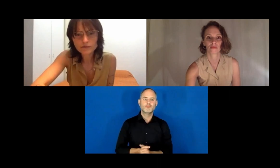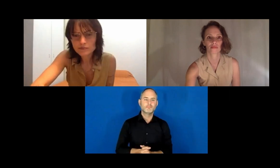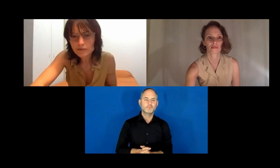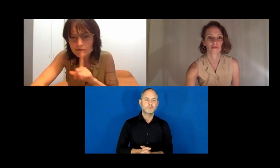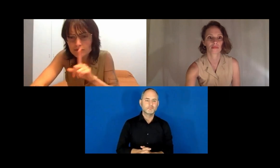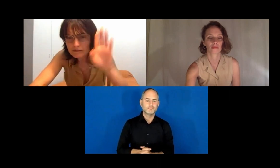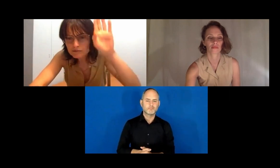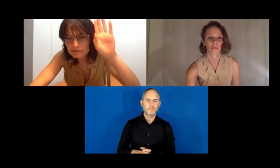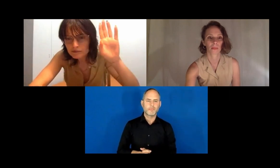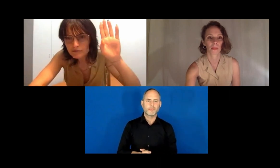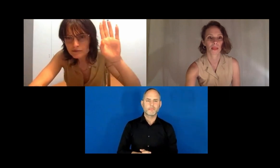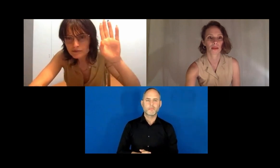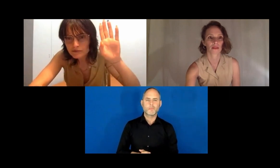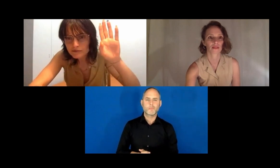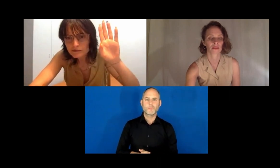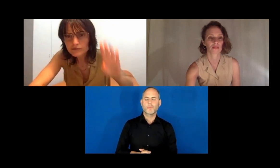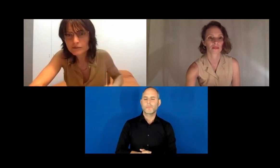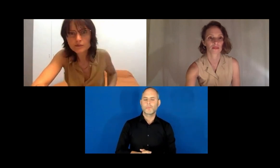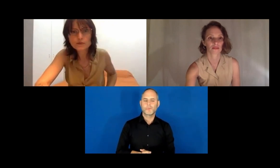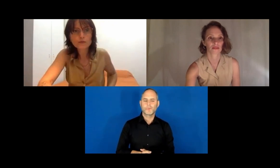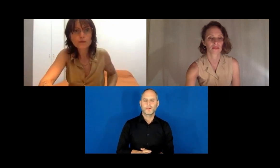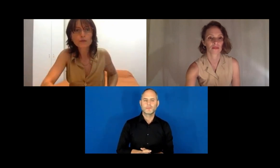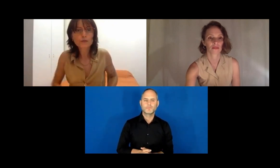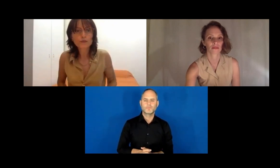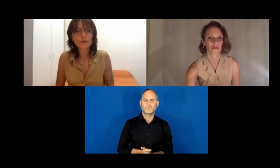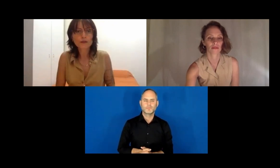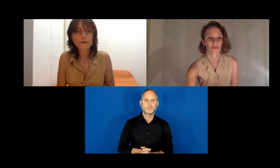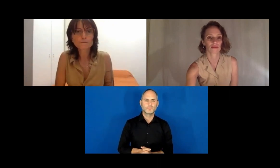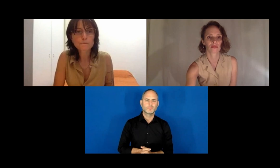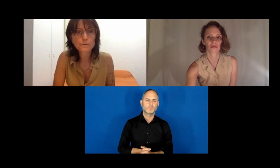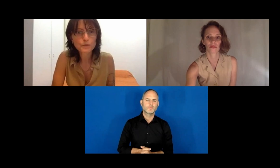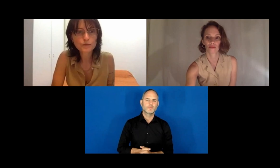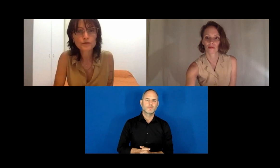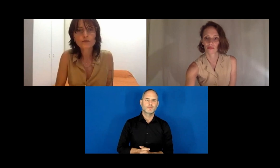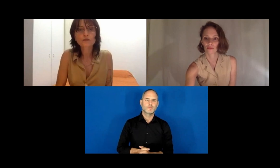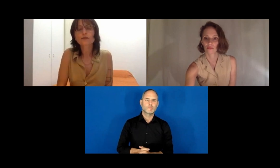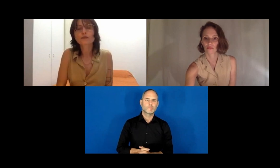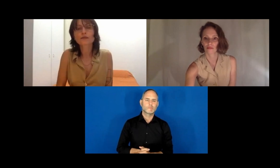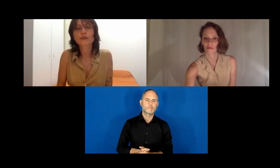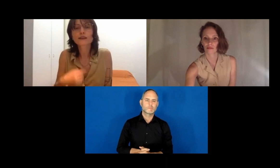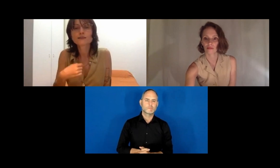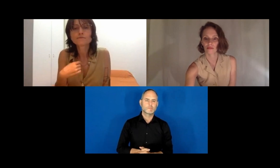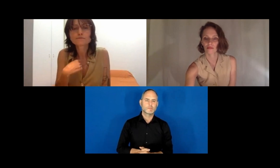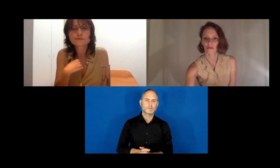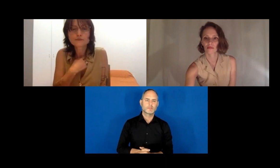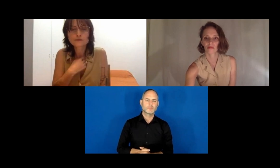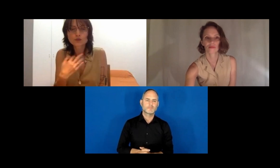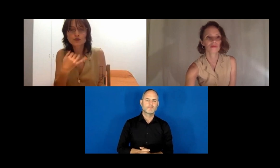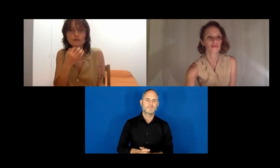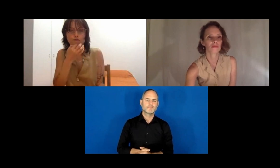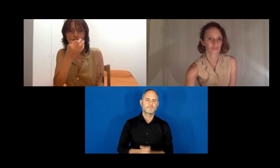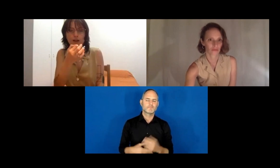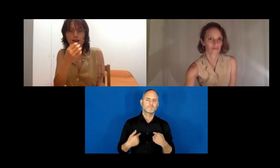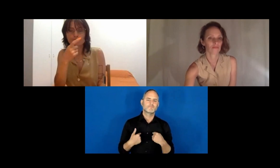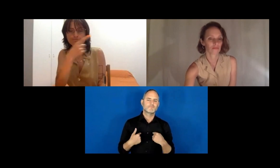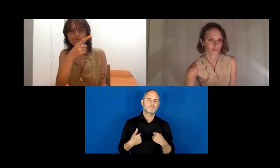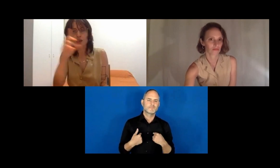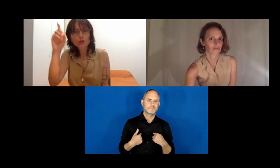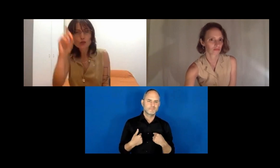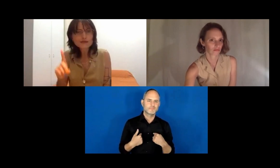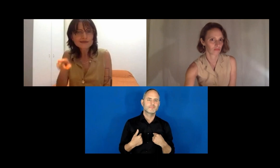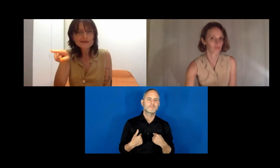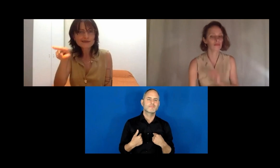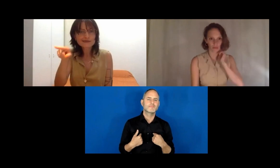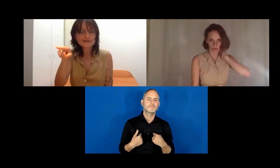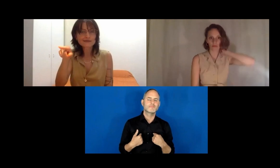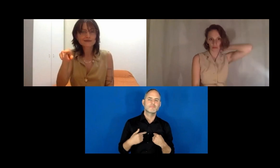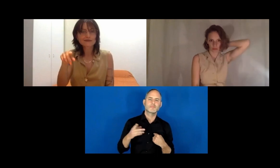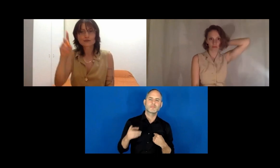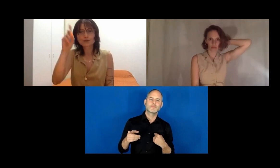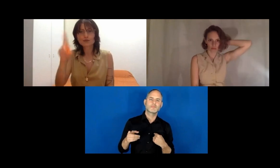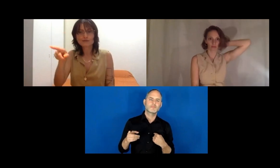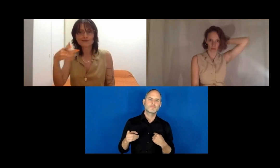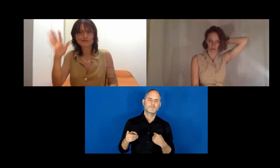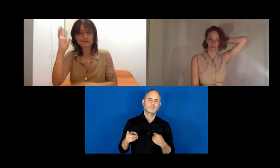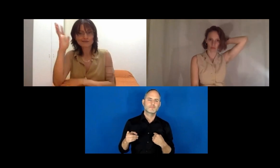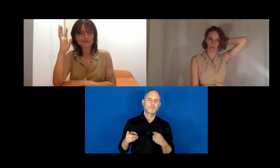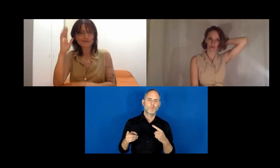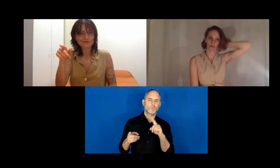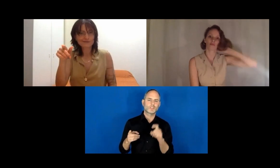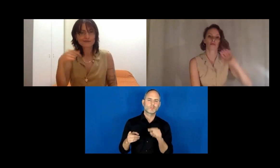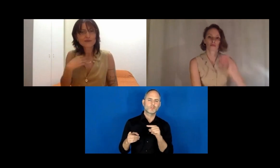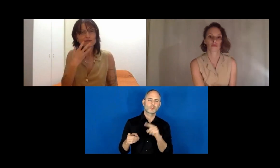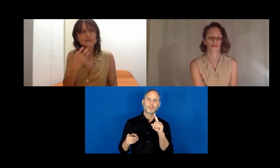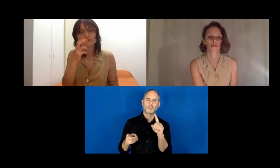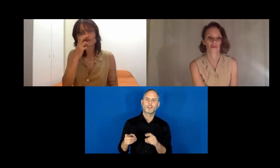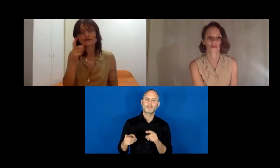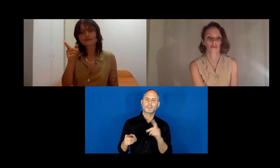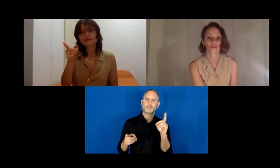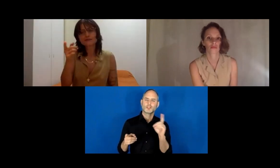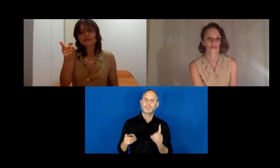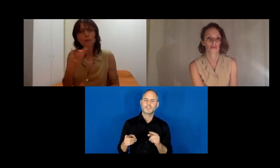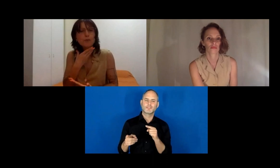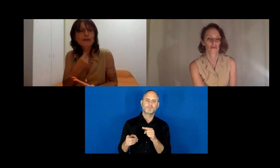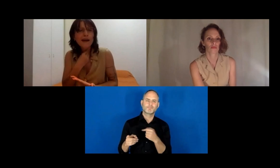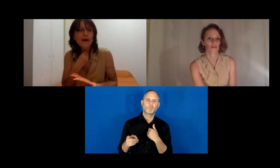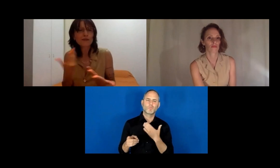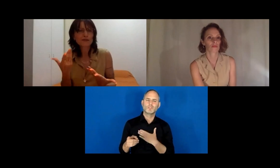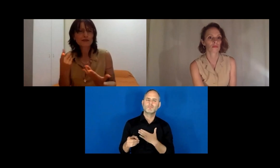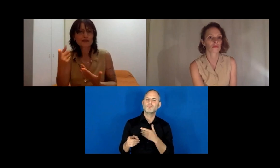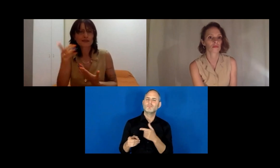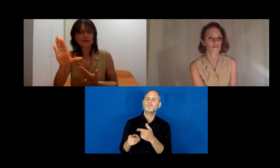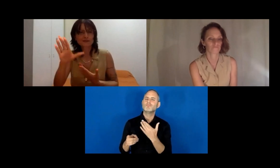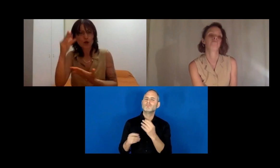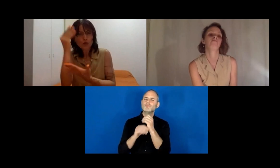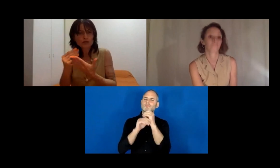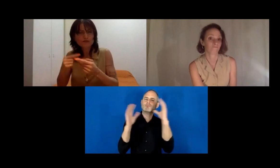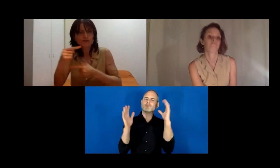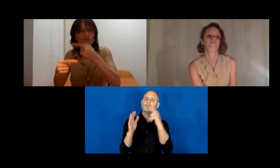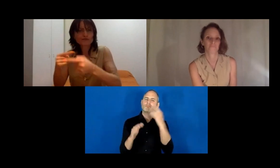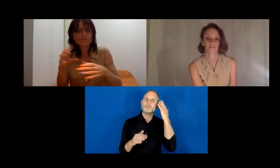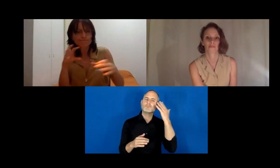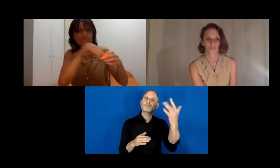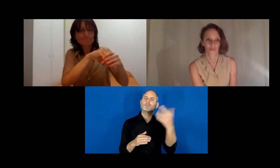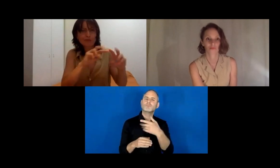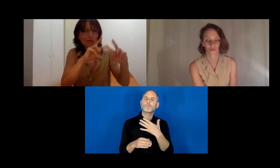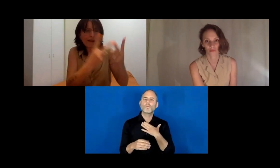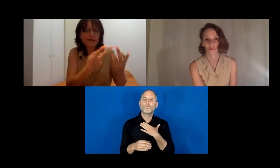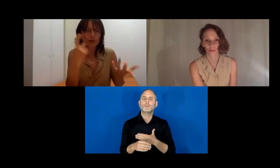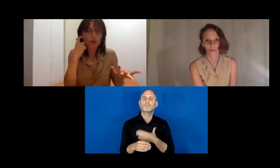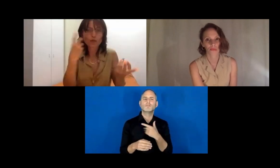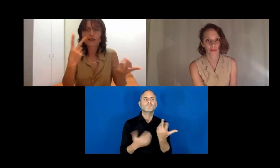Rita Mazza: I'm raising my hand. I have a question to Dodzi. Dodzi, you presented about your artistic development.